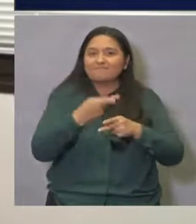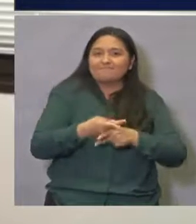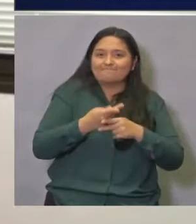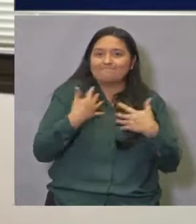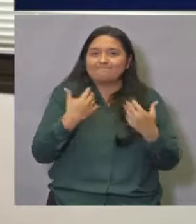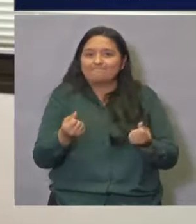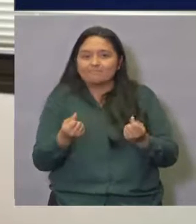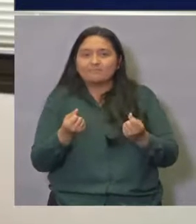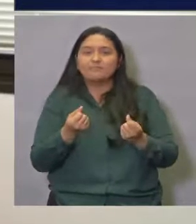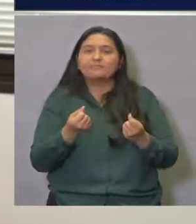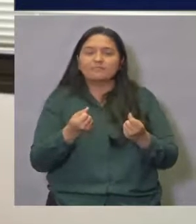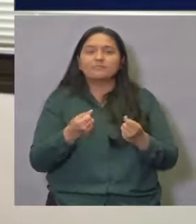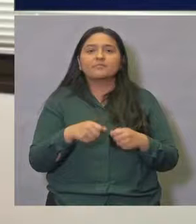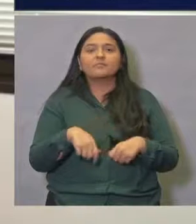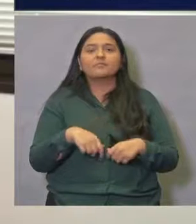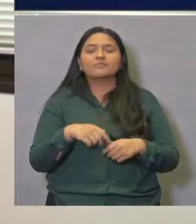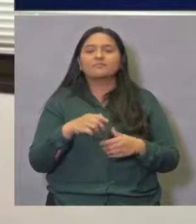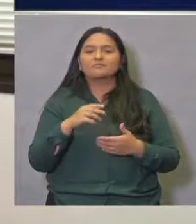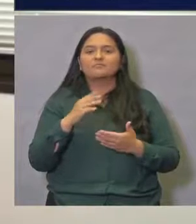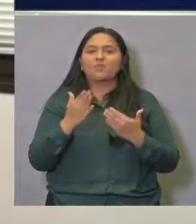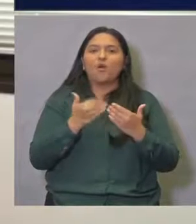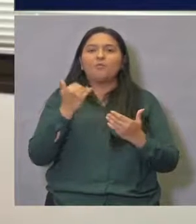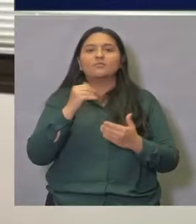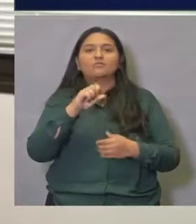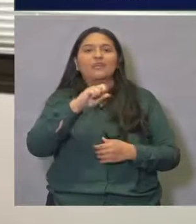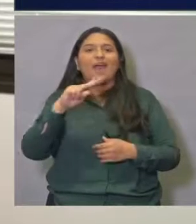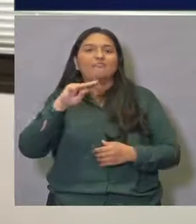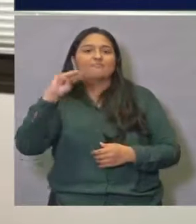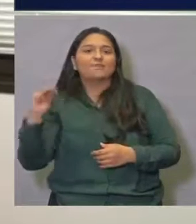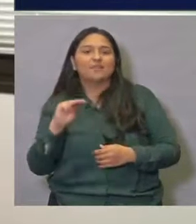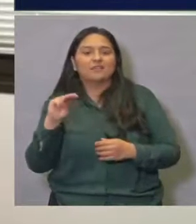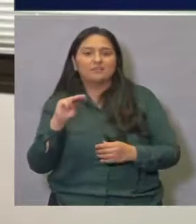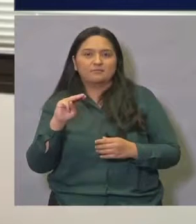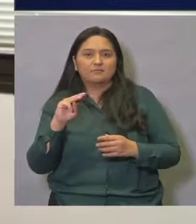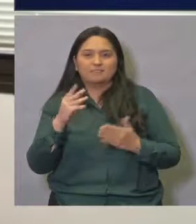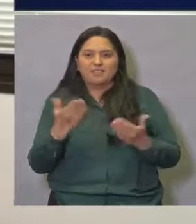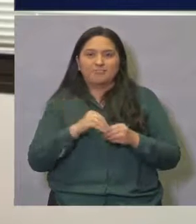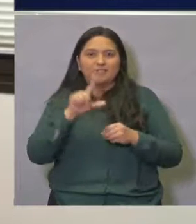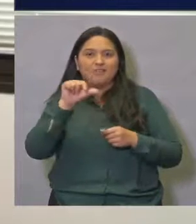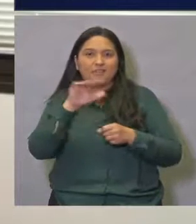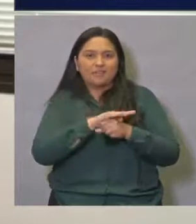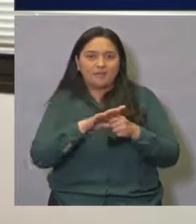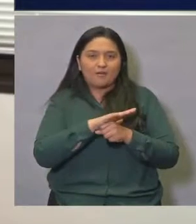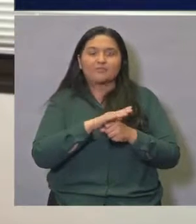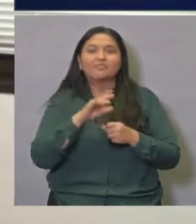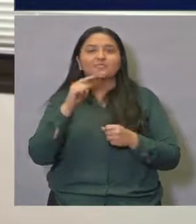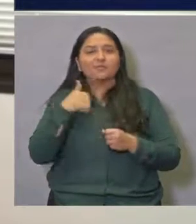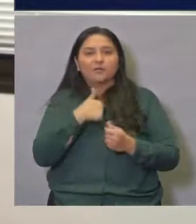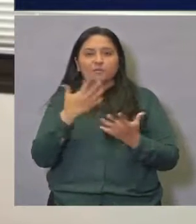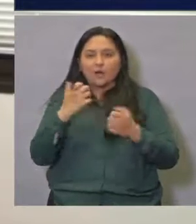LLEGAR ESTAS VACUNAS Y LOS ESTADOS UNIDOS HAY TASAS DE